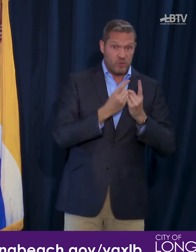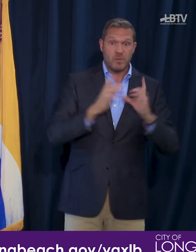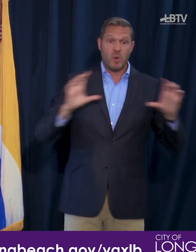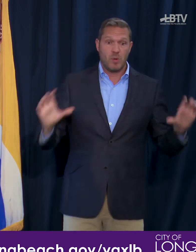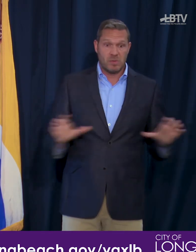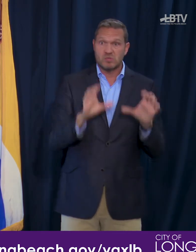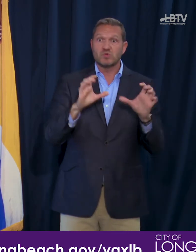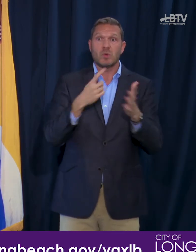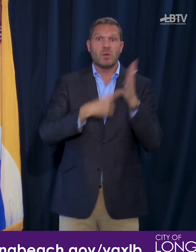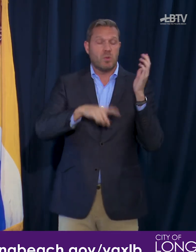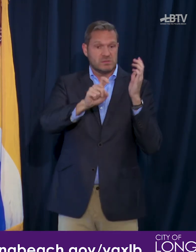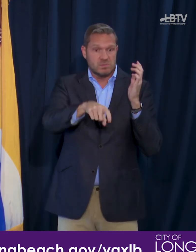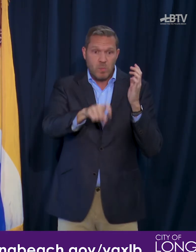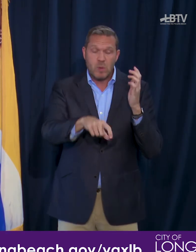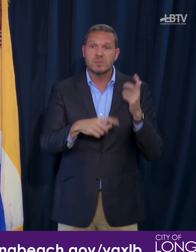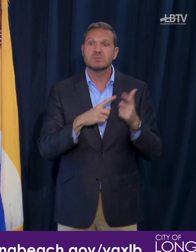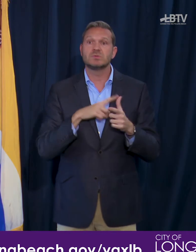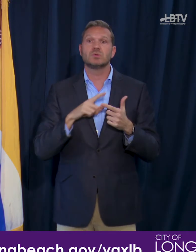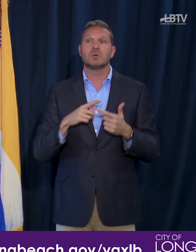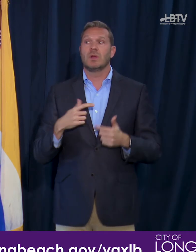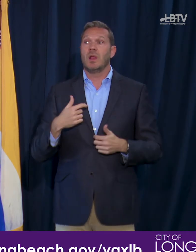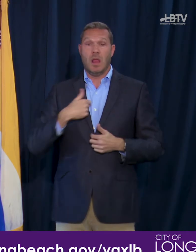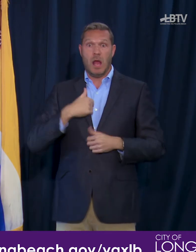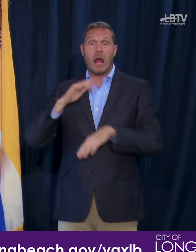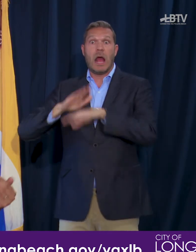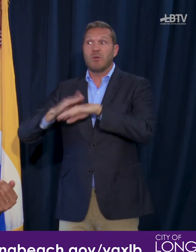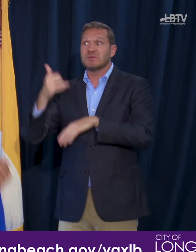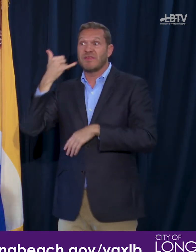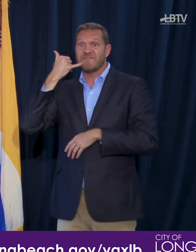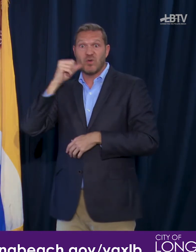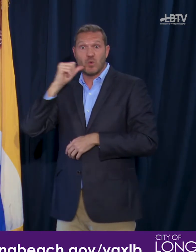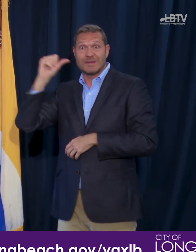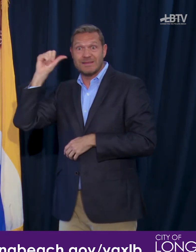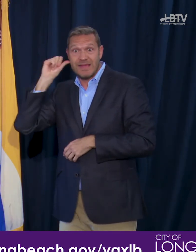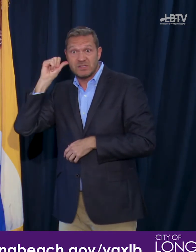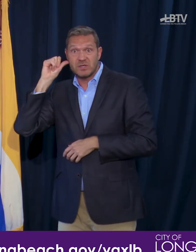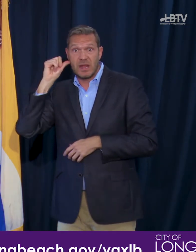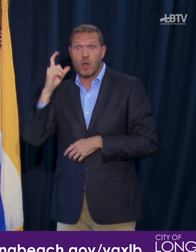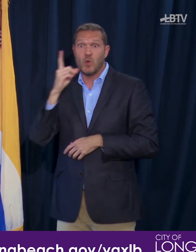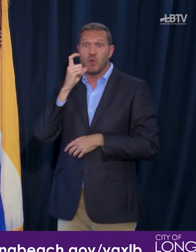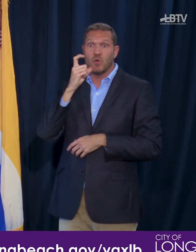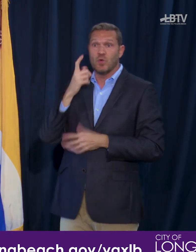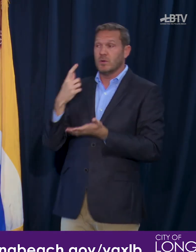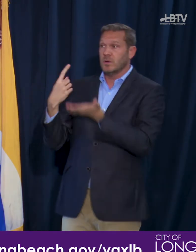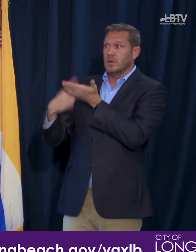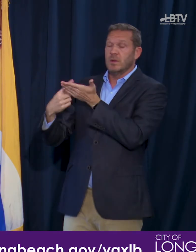We, you know, I've been on the phone yesterday with you know the knew as they are calling